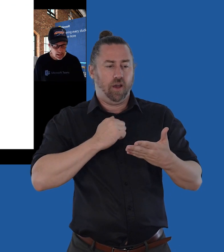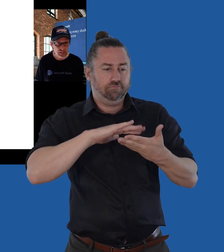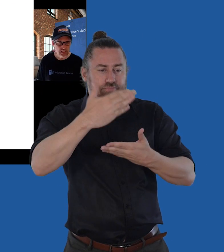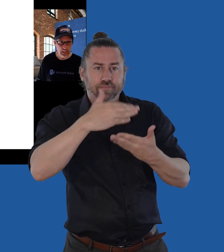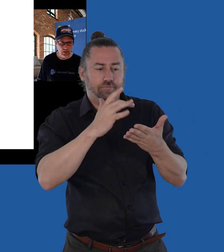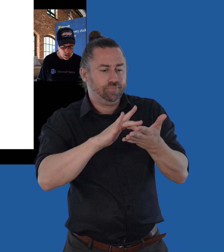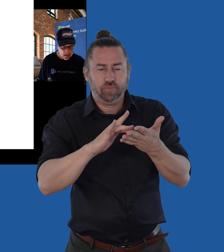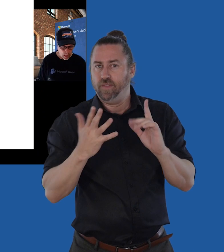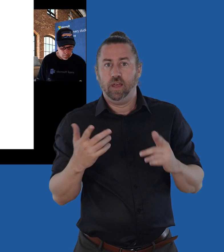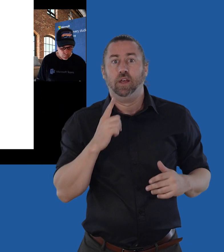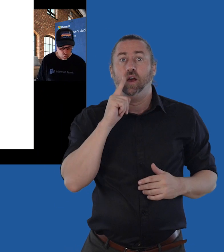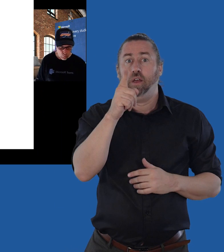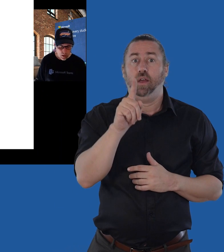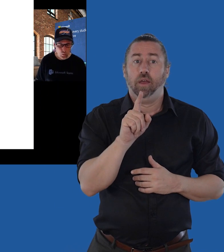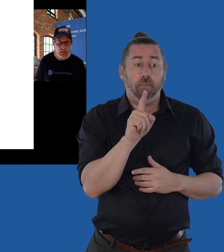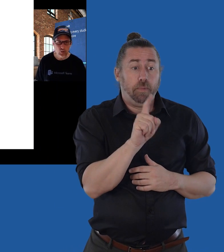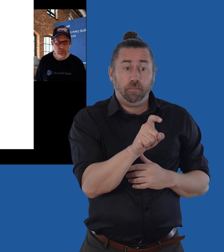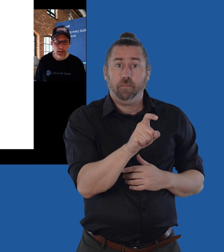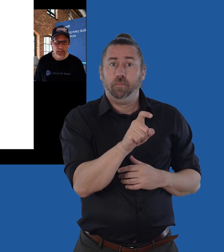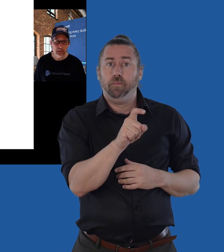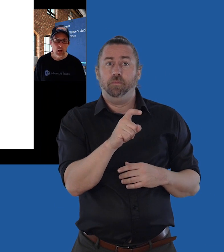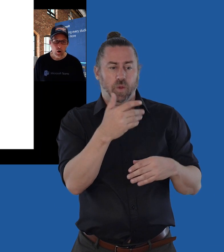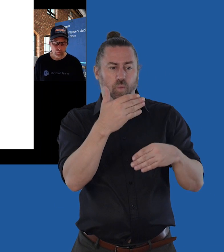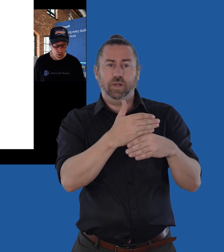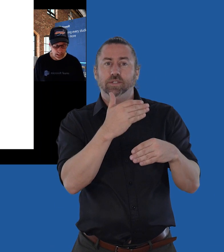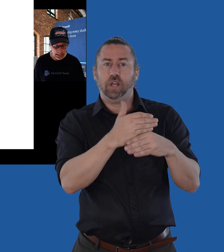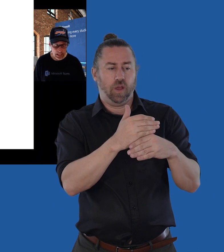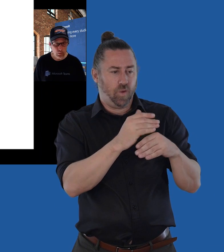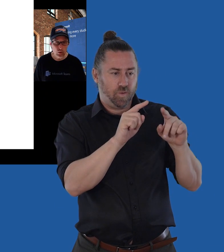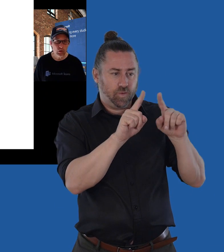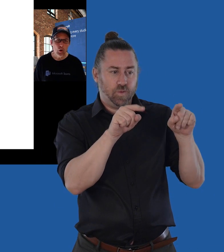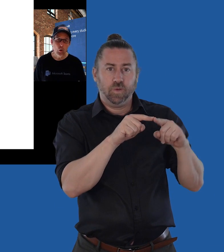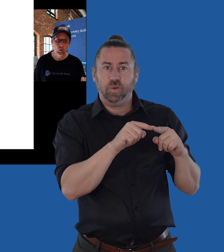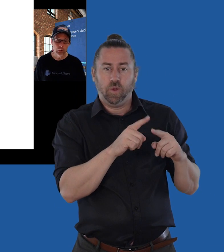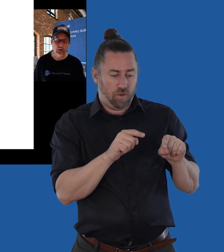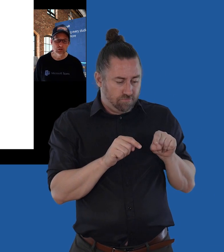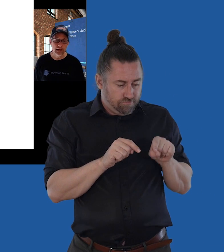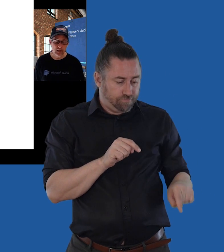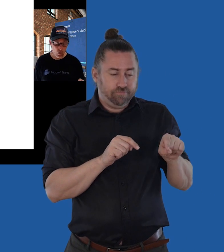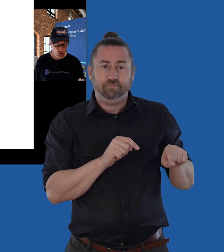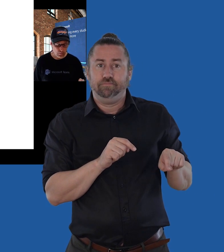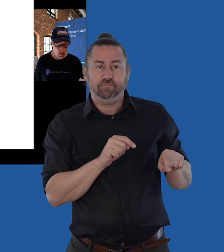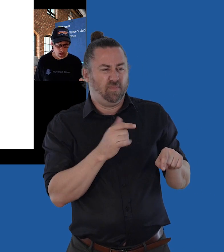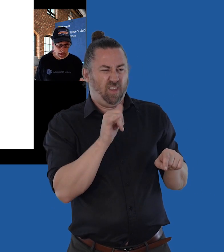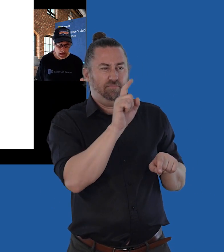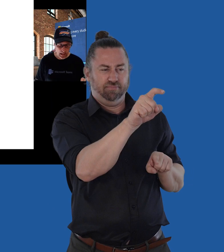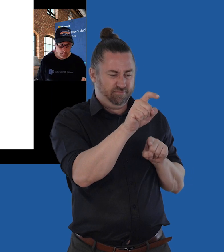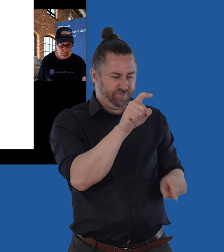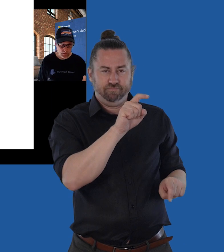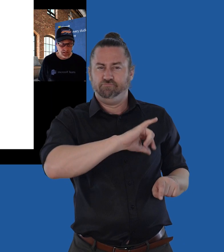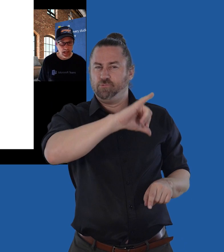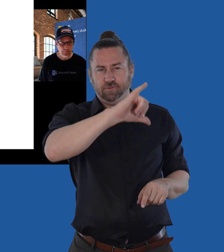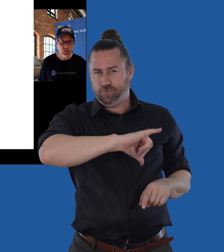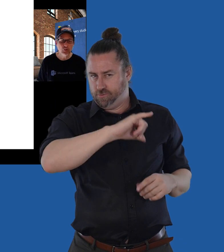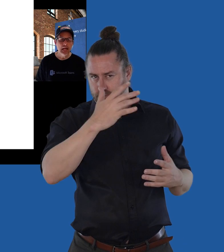I just click on my My Windows button, on my keyboard, or the Windows button on my start menu,